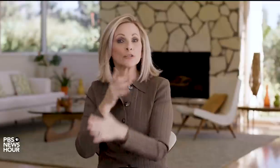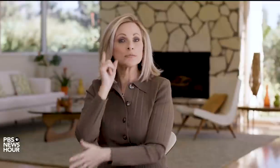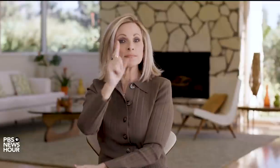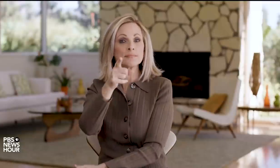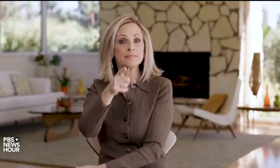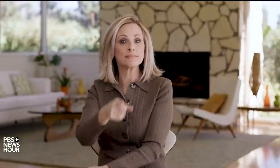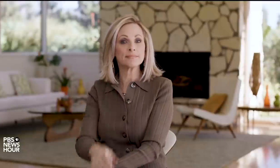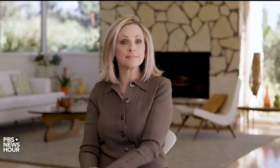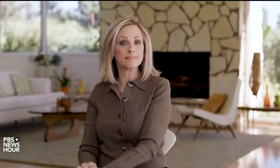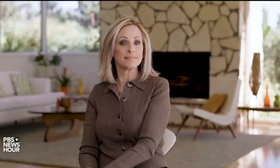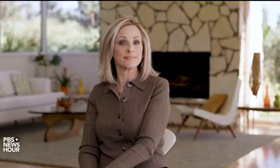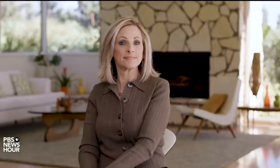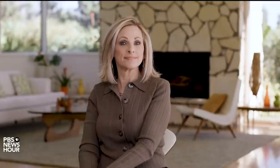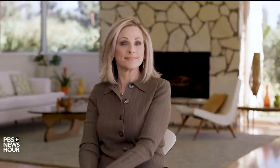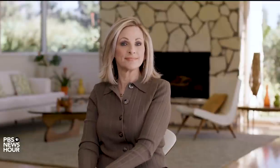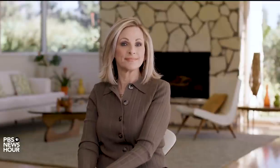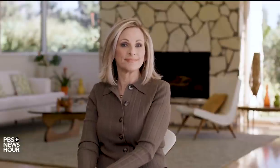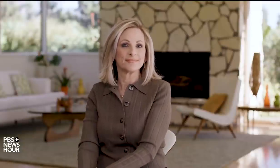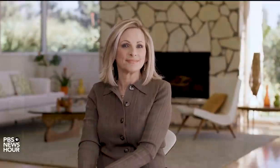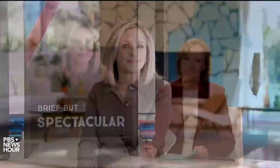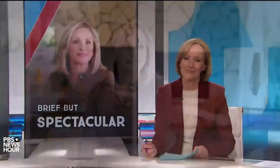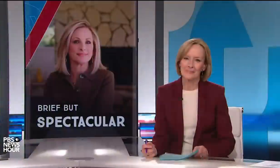actors in Hollywood. Thank you, Marlee Matlin, and we are going to